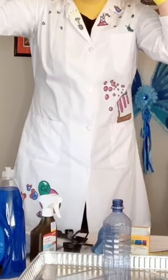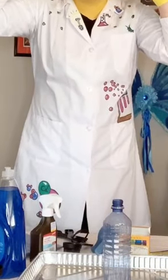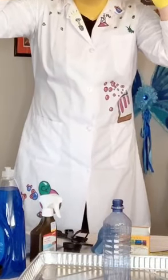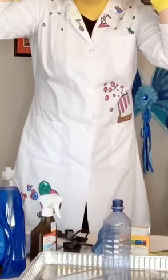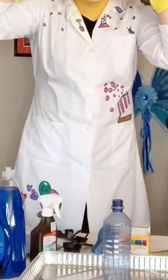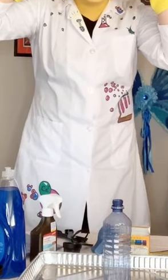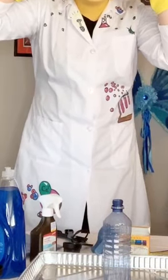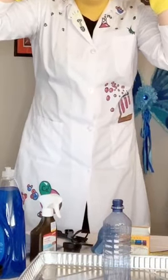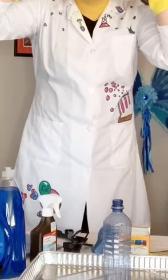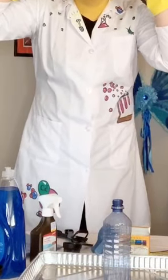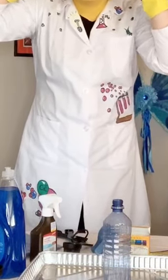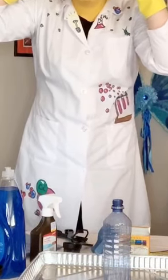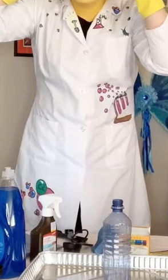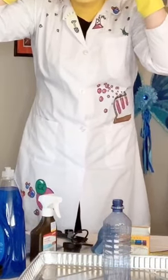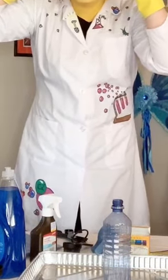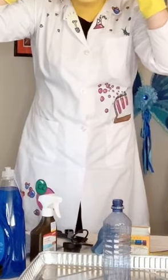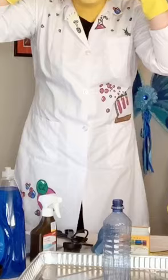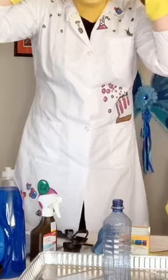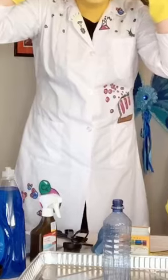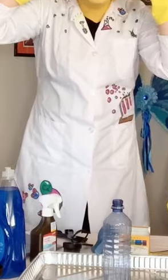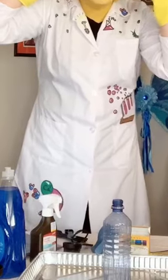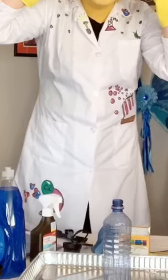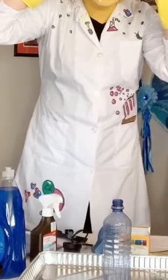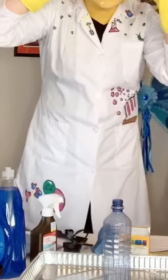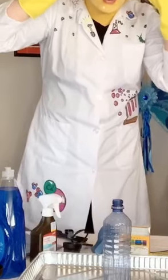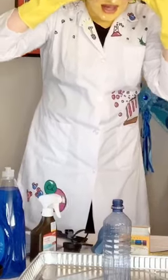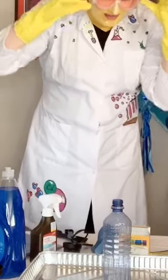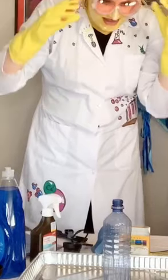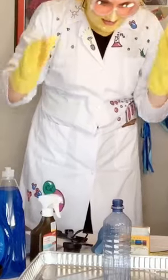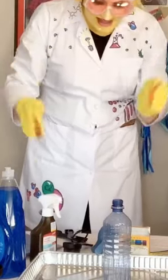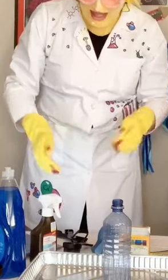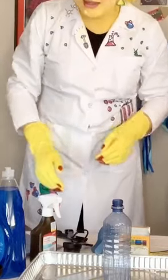here we are. Oh, it's very foggy in here. But that is okay because my eyes are